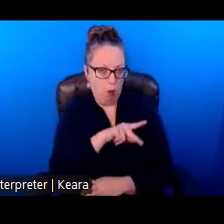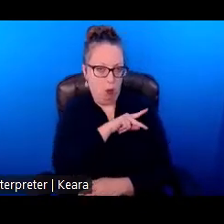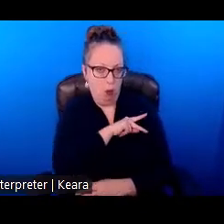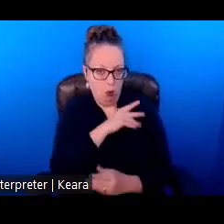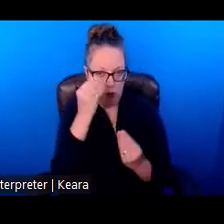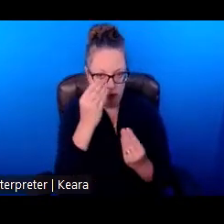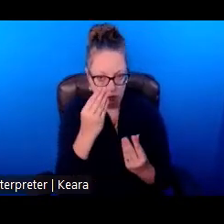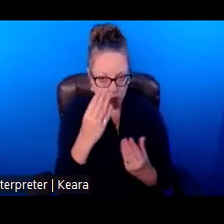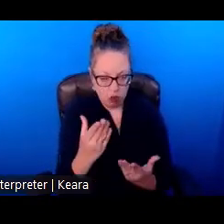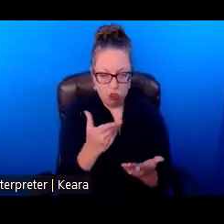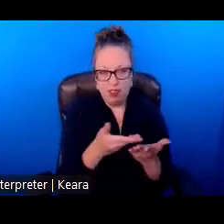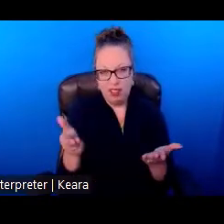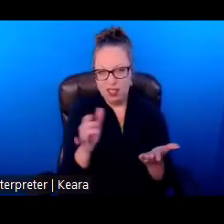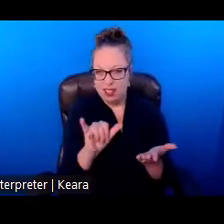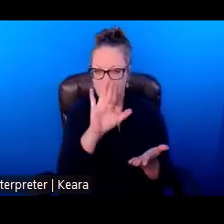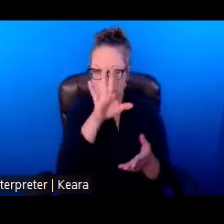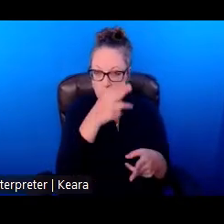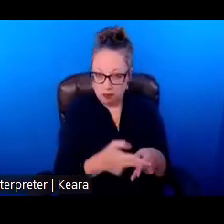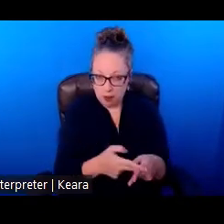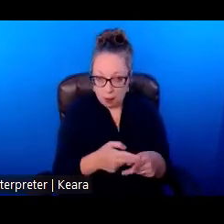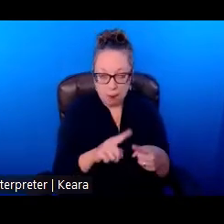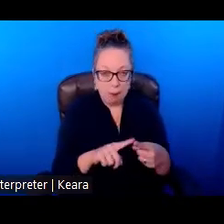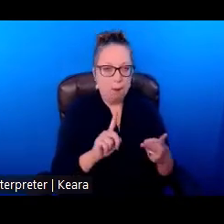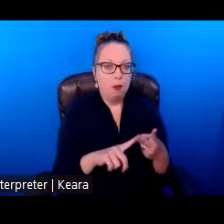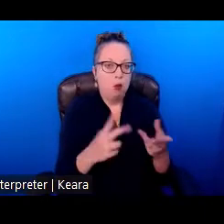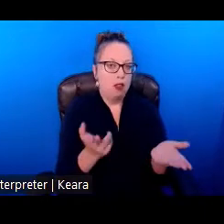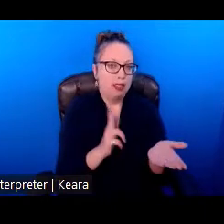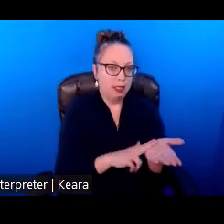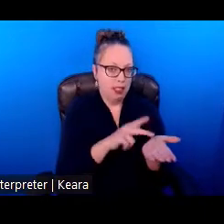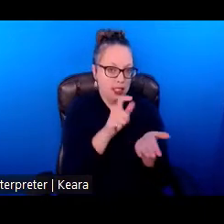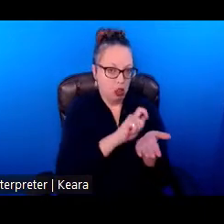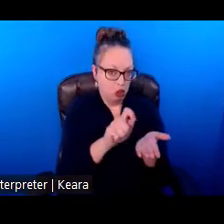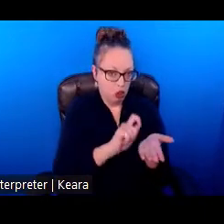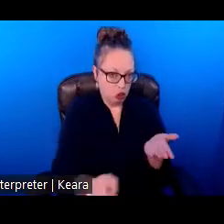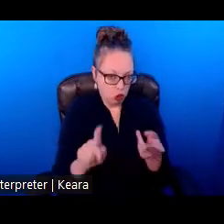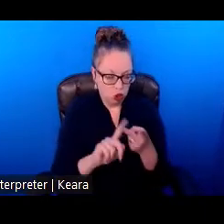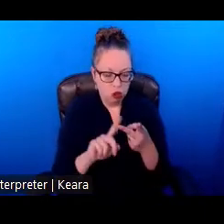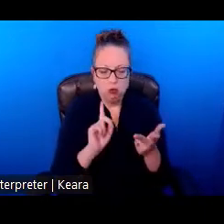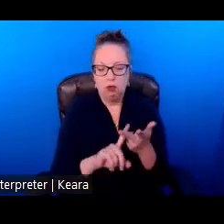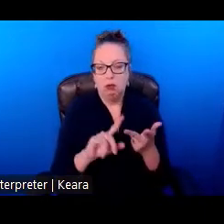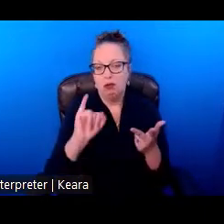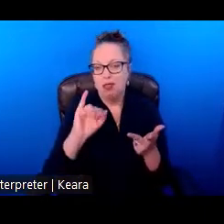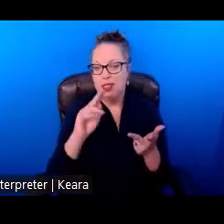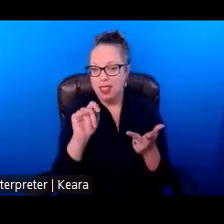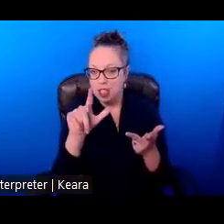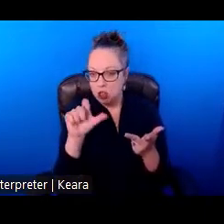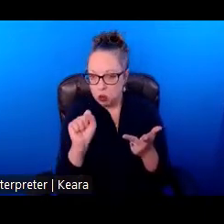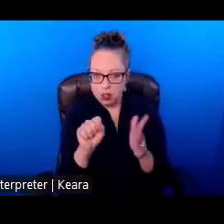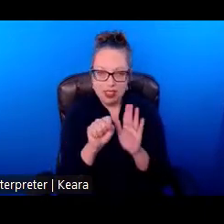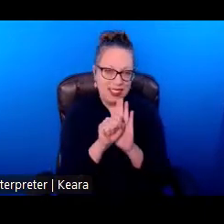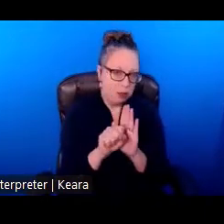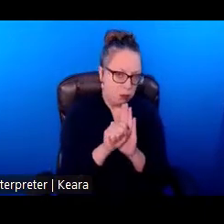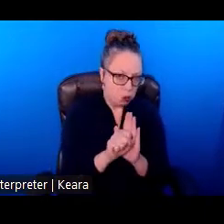to, the artist’s name or signature, identifying initials or symbols, professional affiliations,